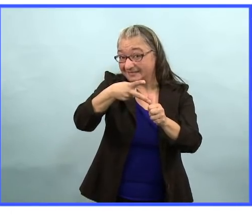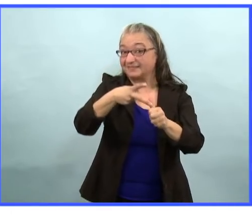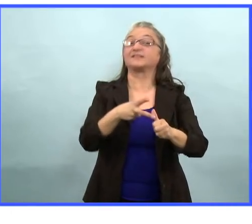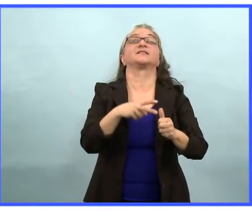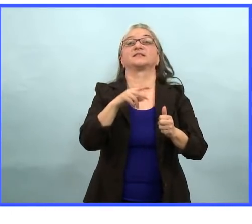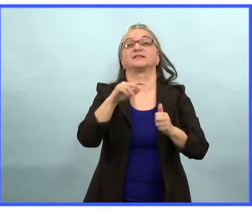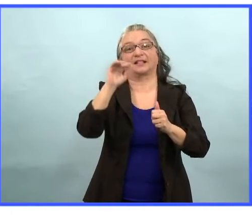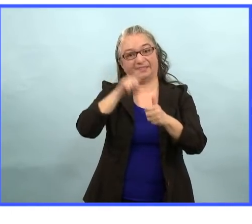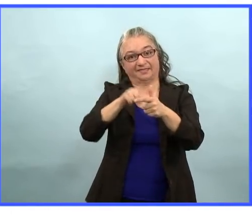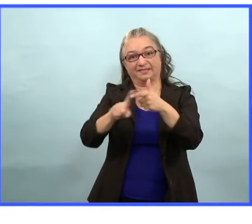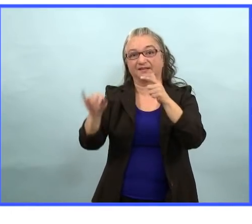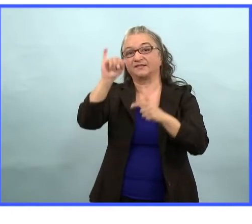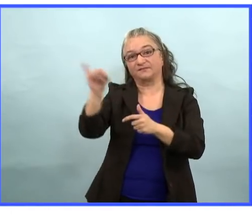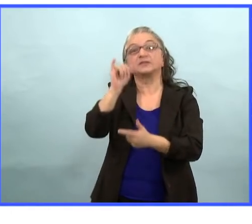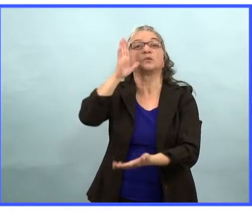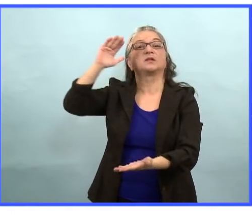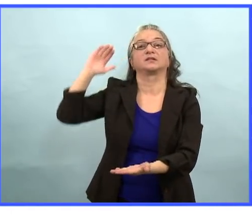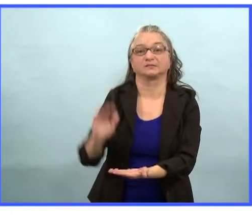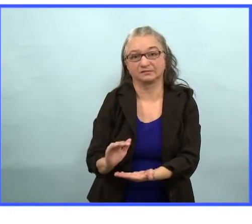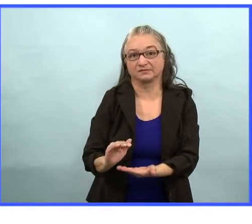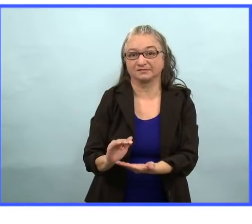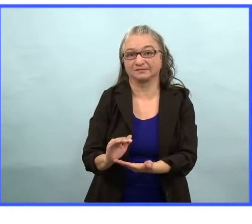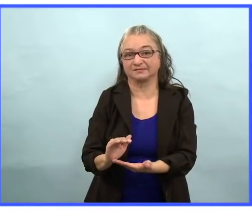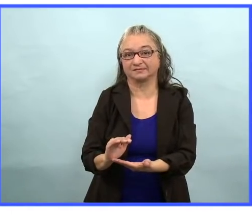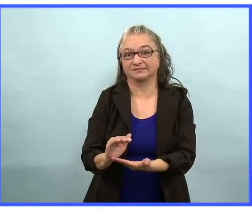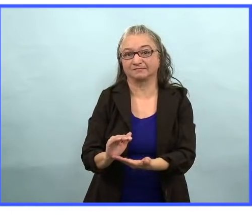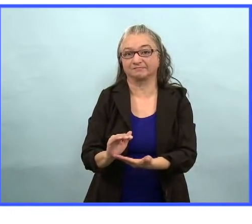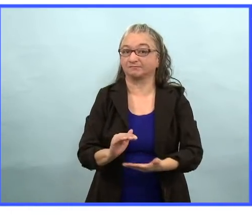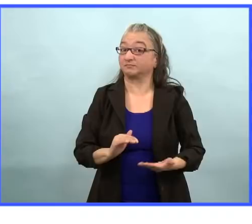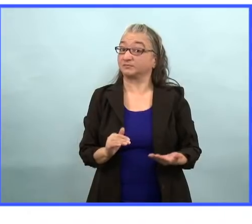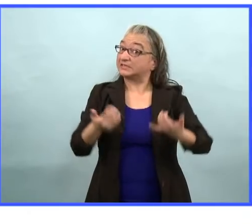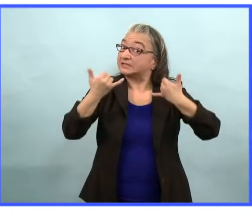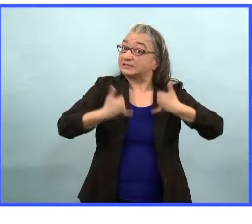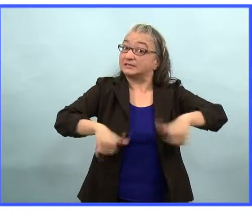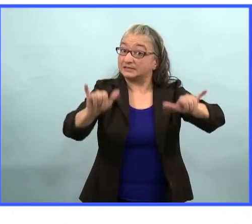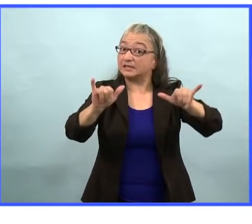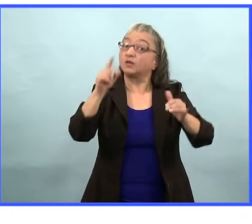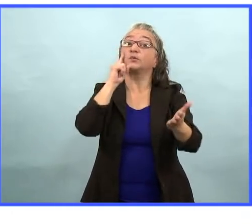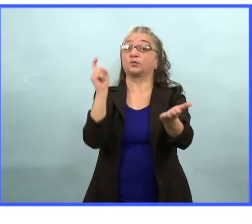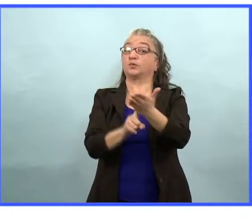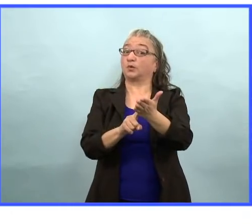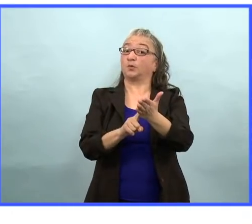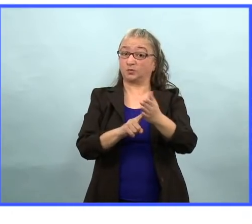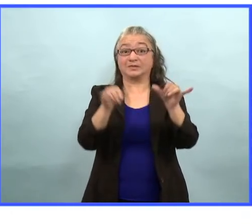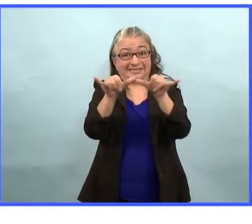nothing else had changed there is still systemic racism there's still overcrowded housing there's